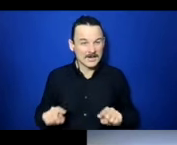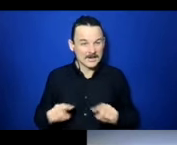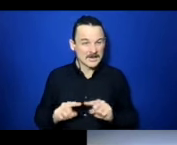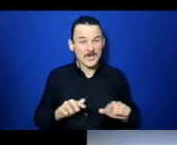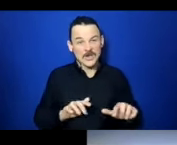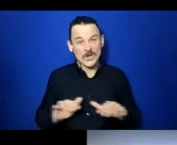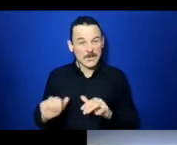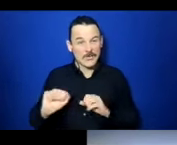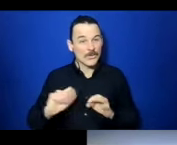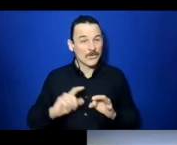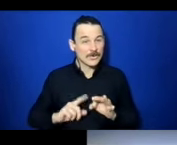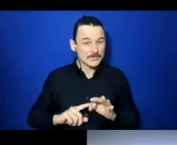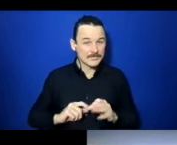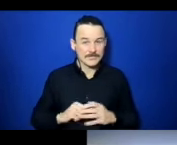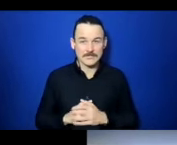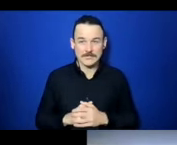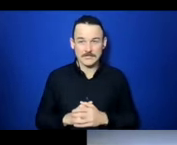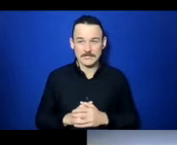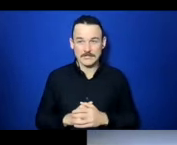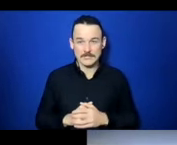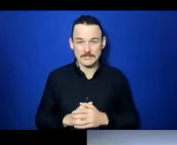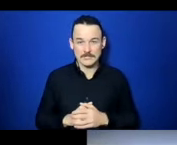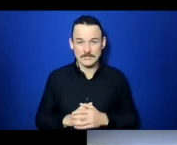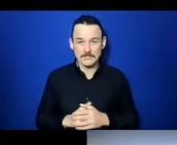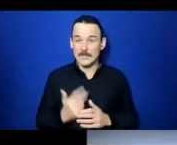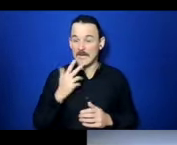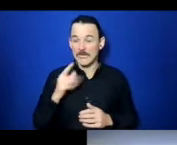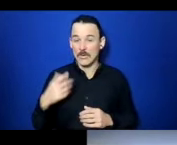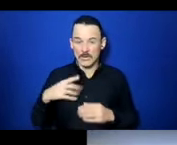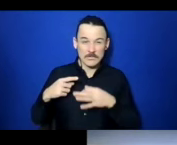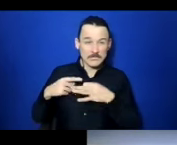and if you want to direct it at a particular panelist please do so. We have had a couple of